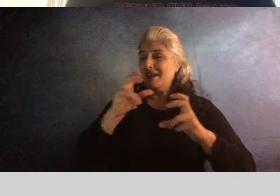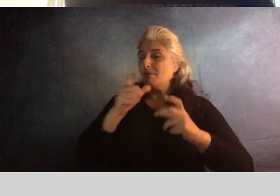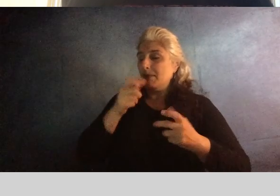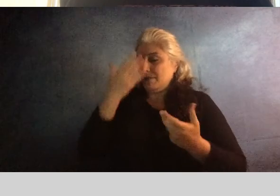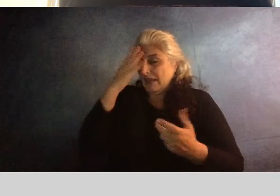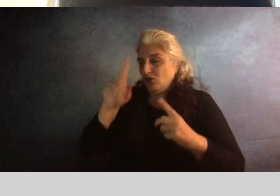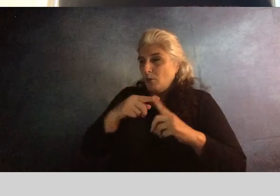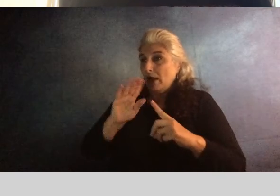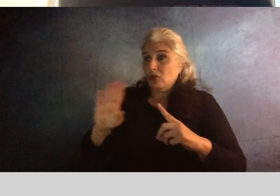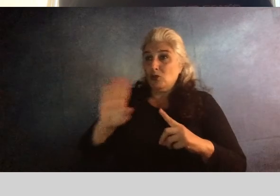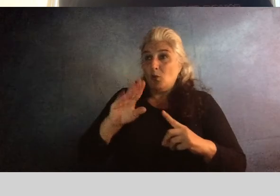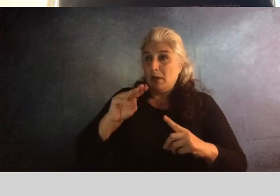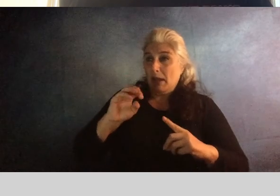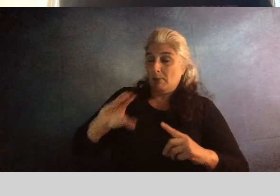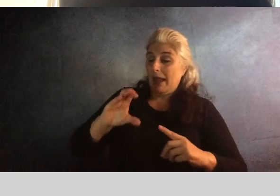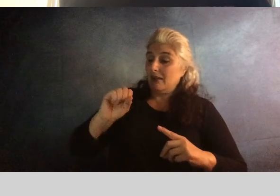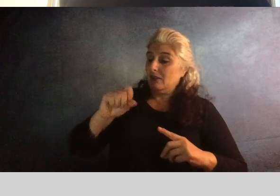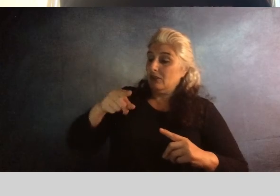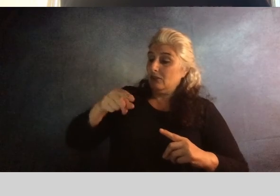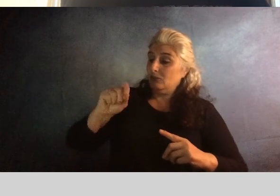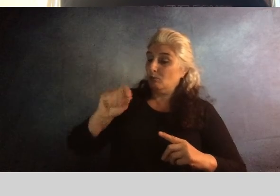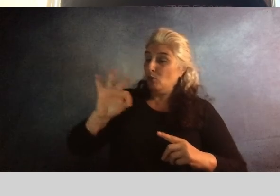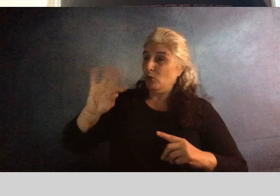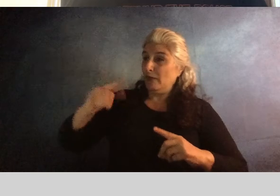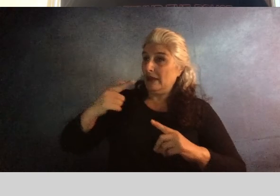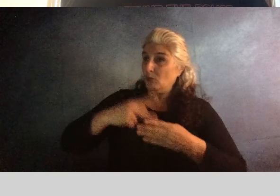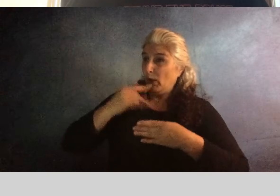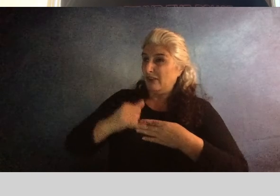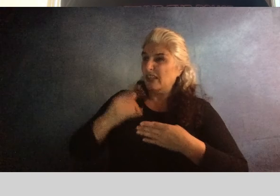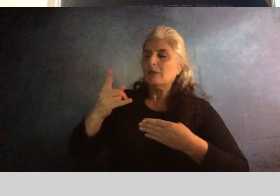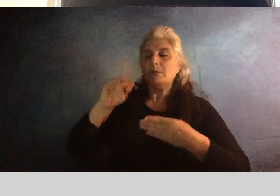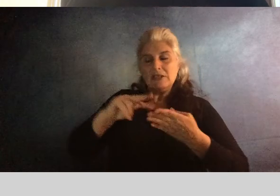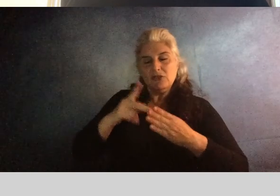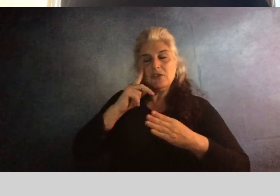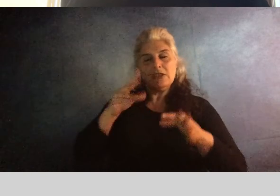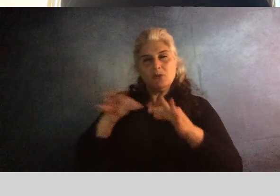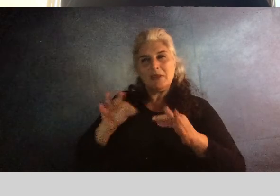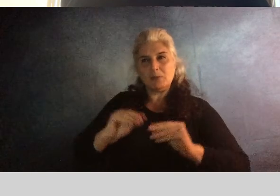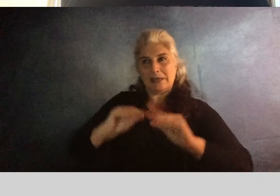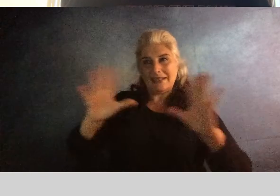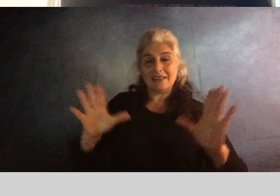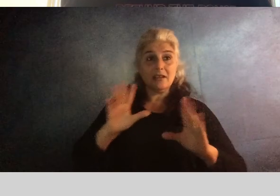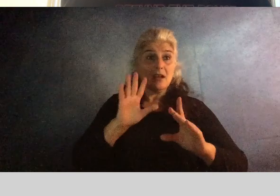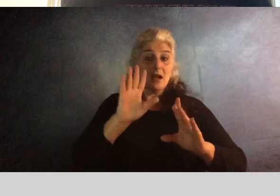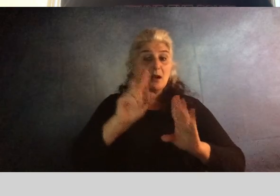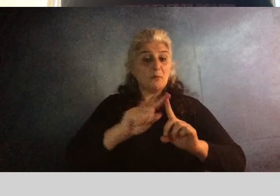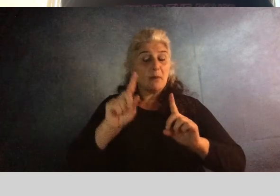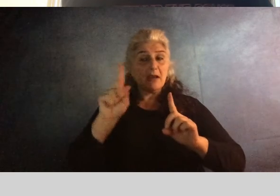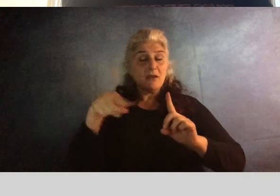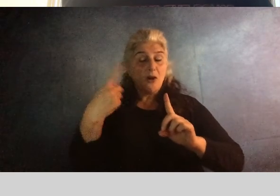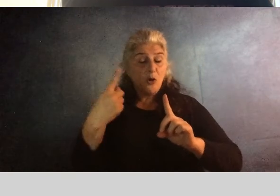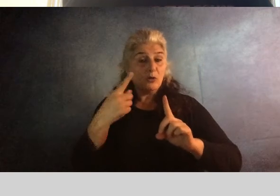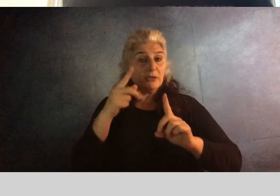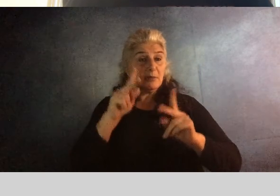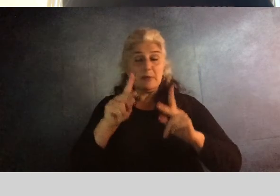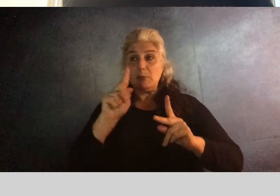so you need to craft an explicit narrative that they can understand. This formula isn't limited to projects that need software development.